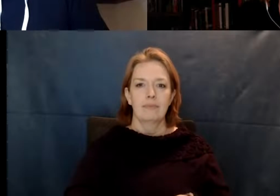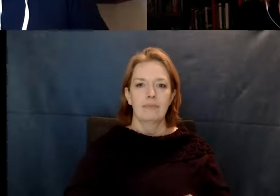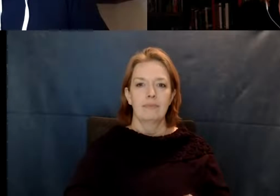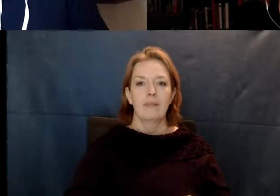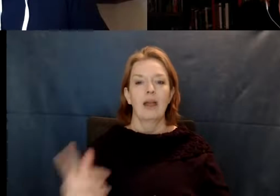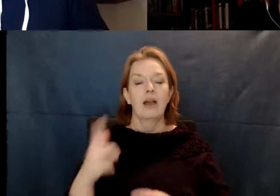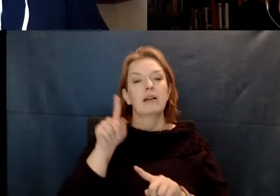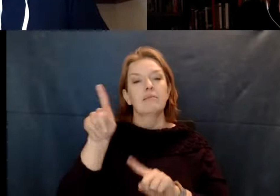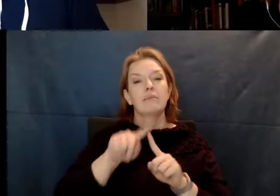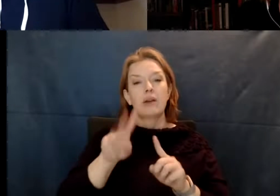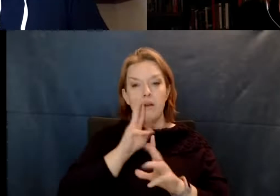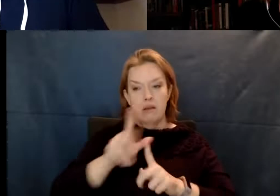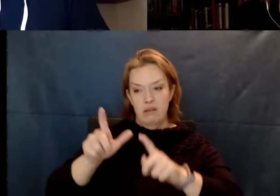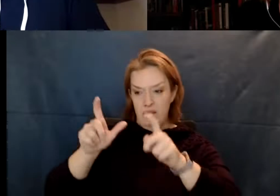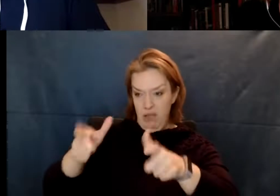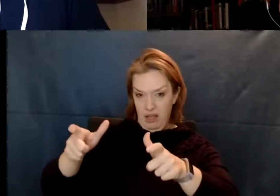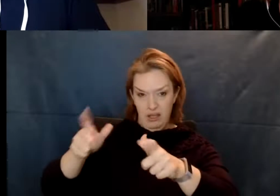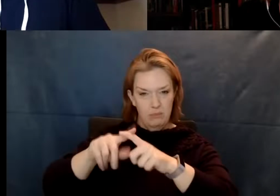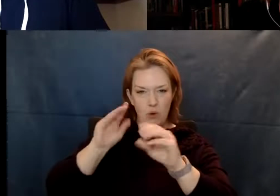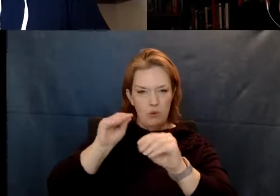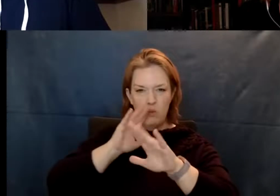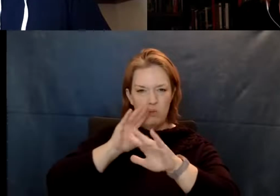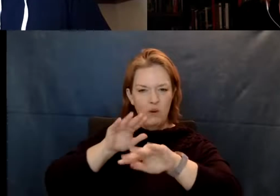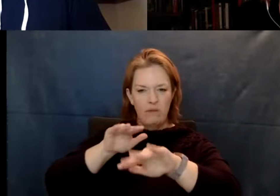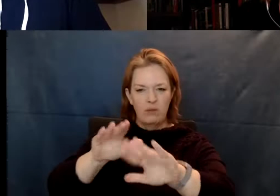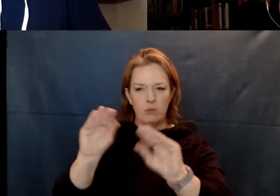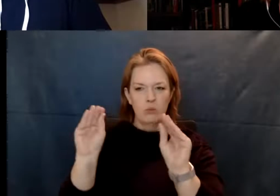got no river in the field that ain't